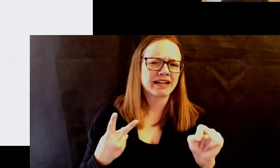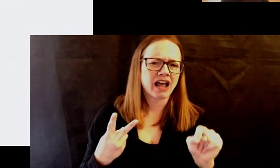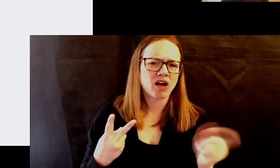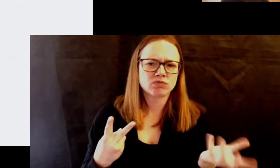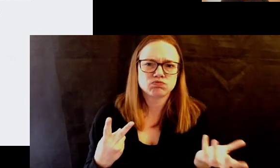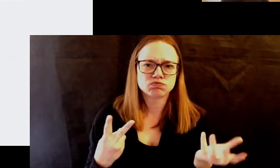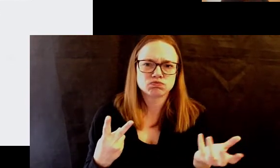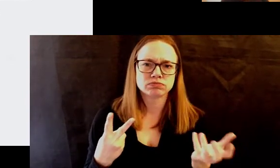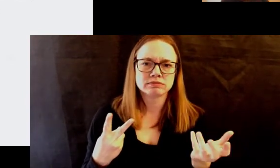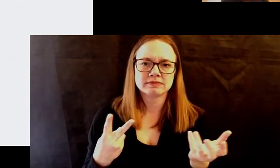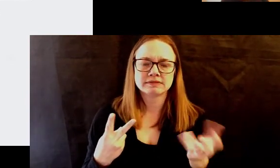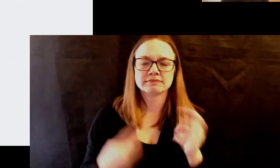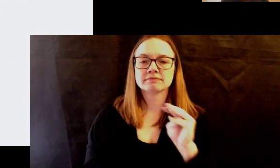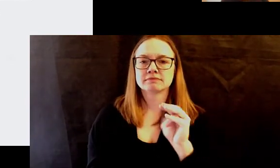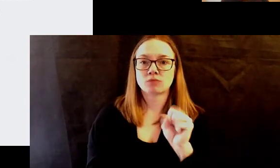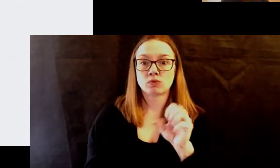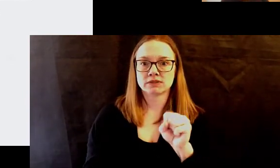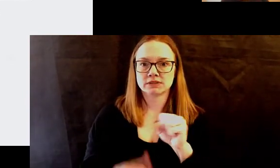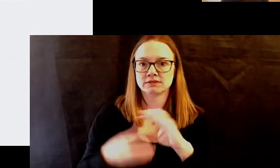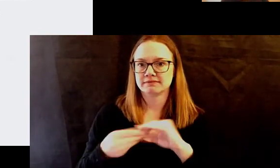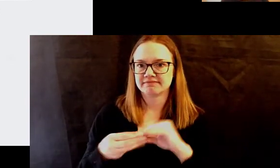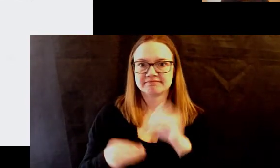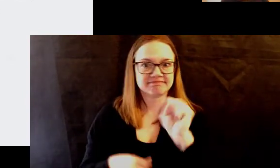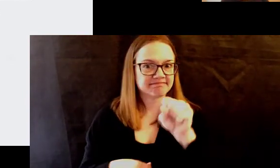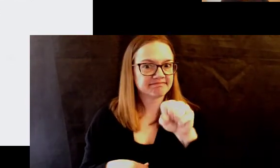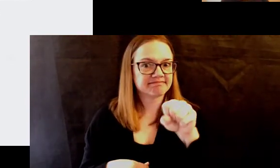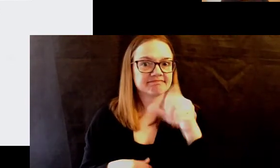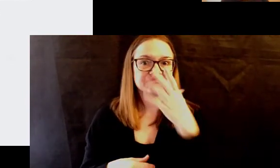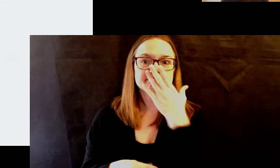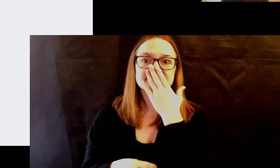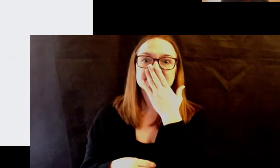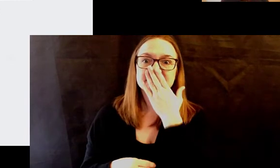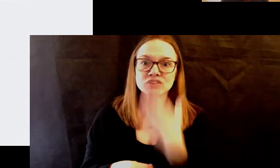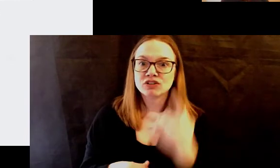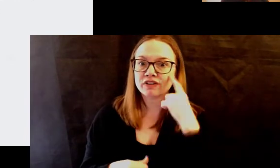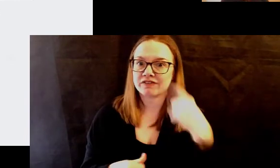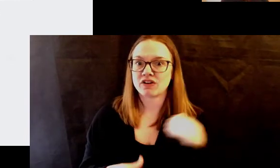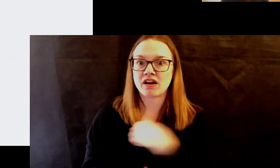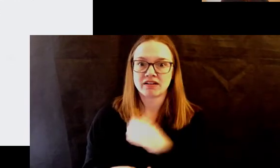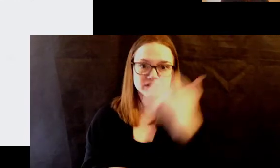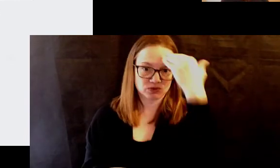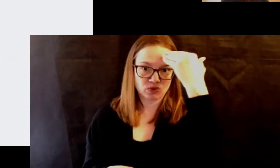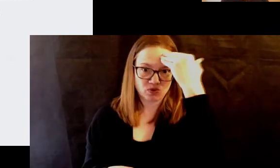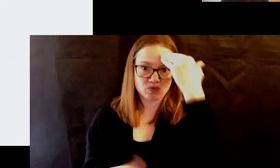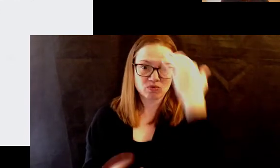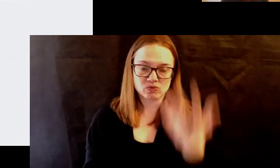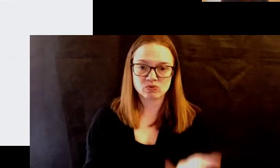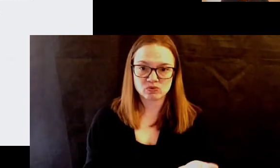Yeah, such a good thing for all of us to get familiar with.